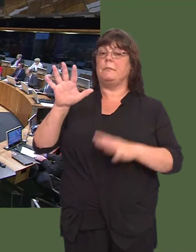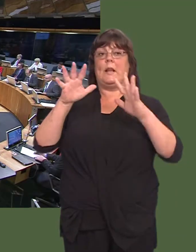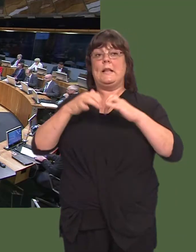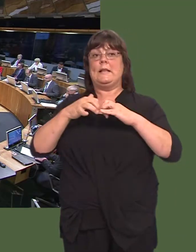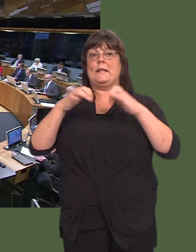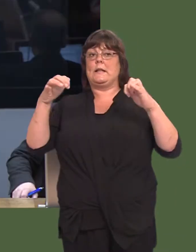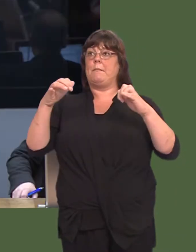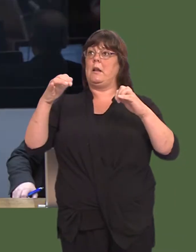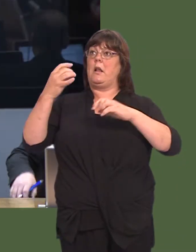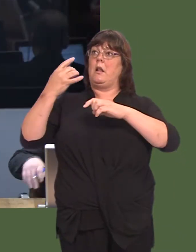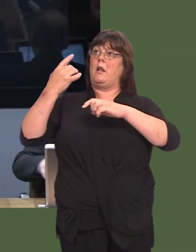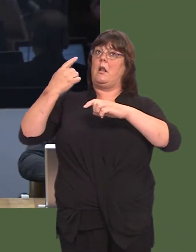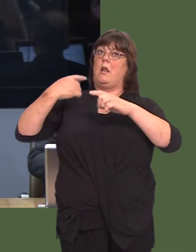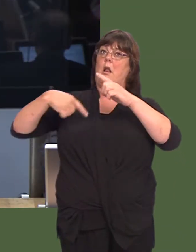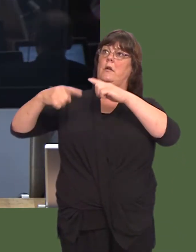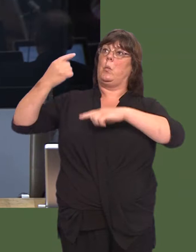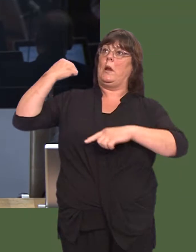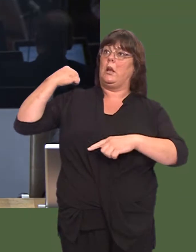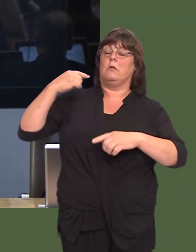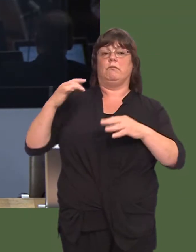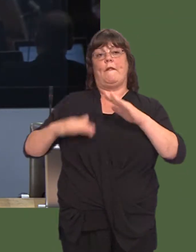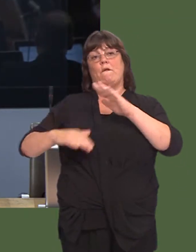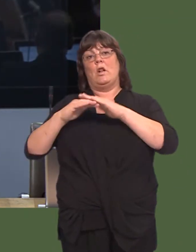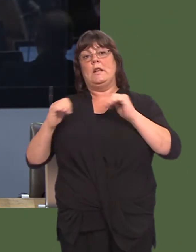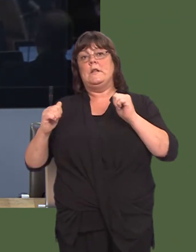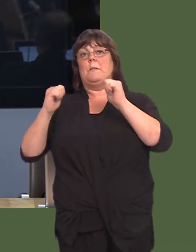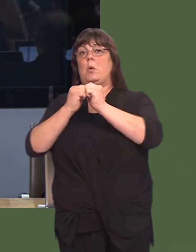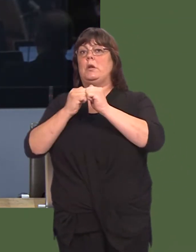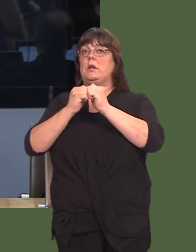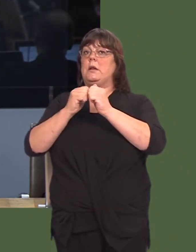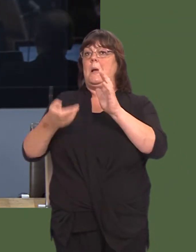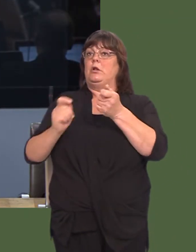wedi cefnogi gwelliant Plaid Cymru i Fil Iechyd y Cyhoedd (Cymru), a fydd yn golygu y bydd